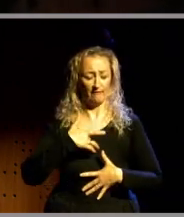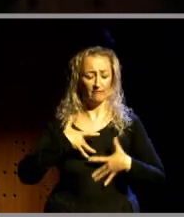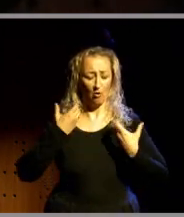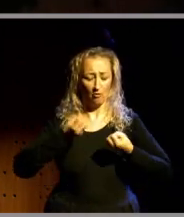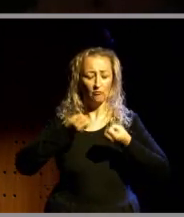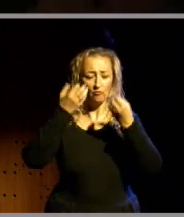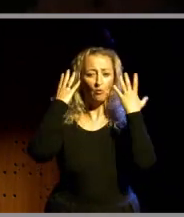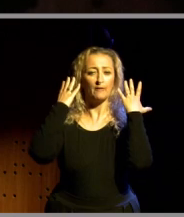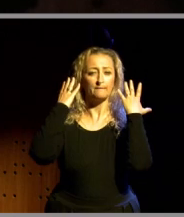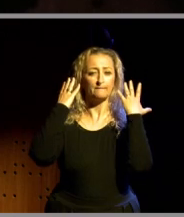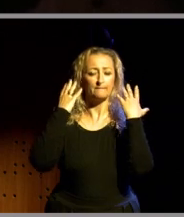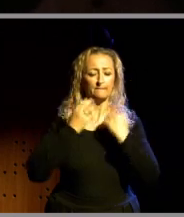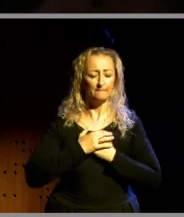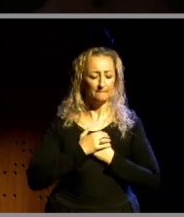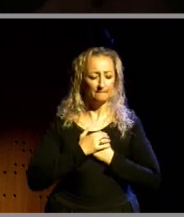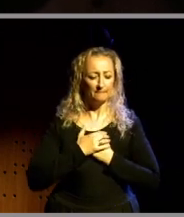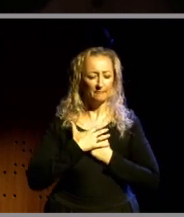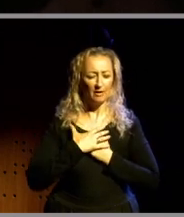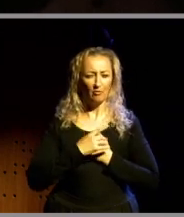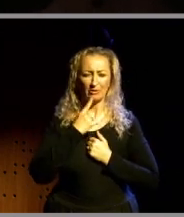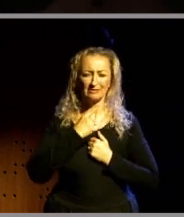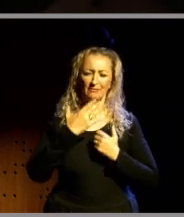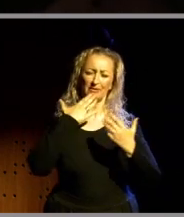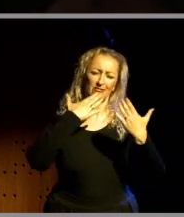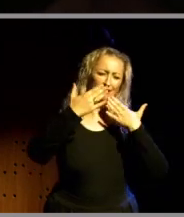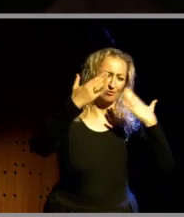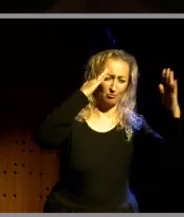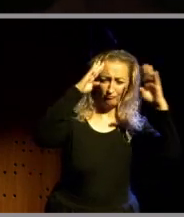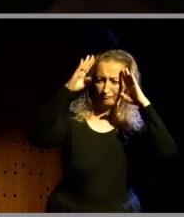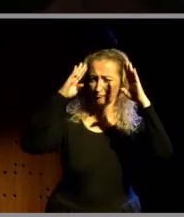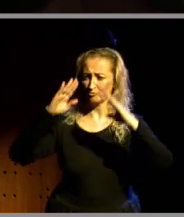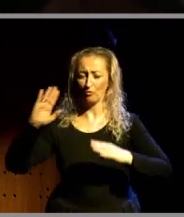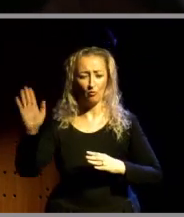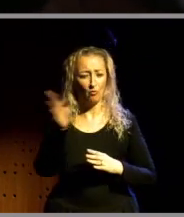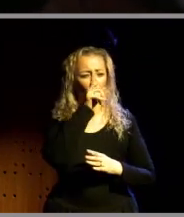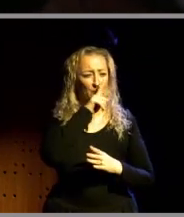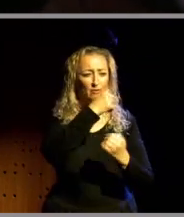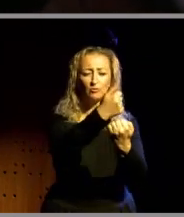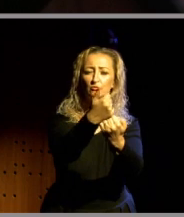I'd like to give all my people a big shout out for supporting me, and I hope that this award shows